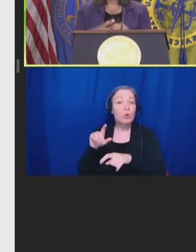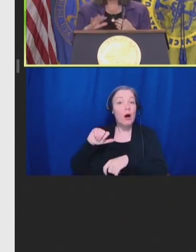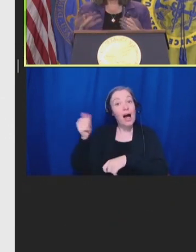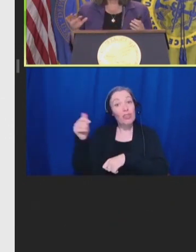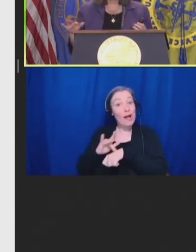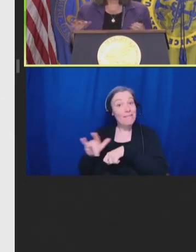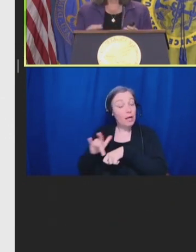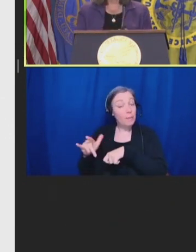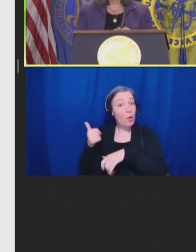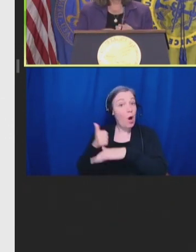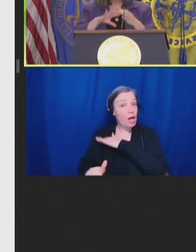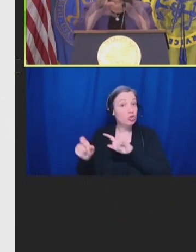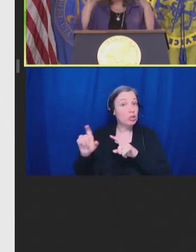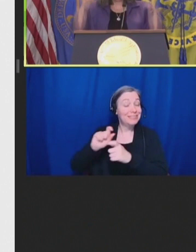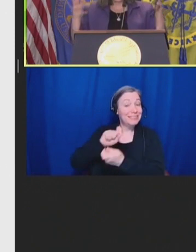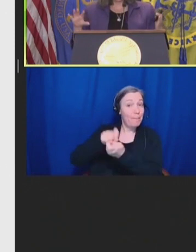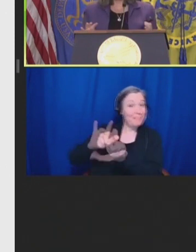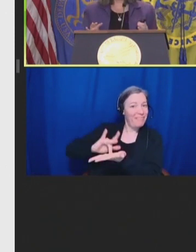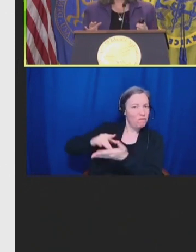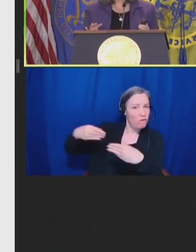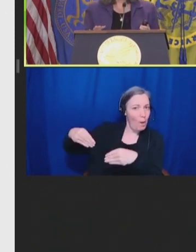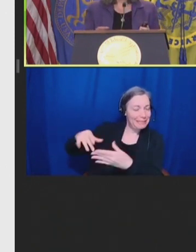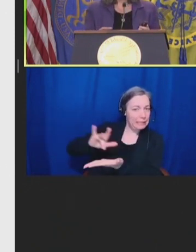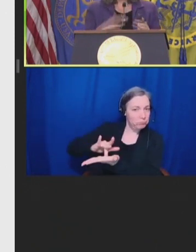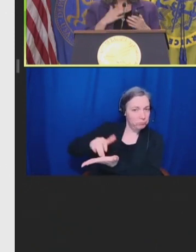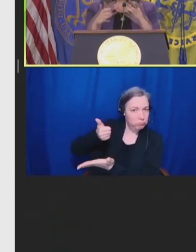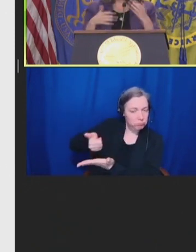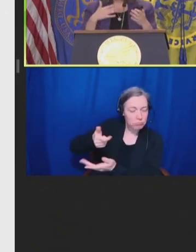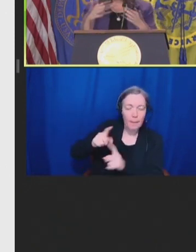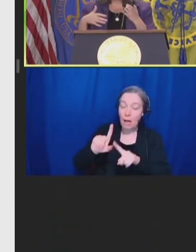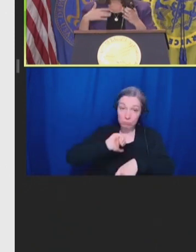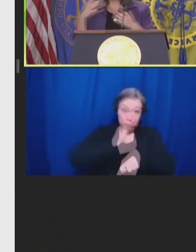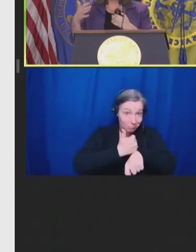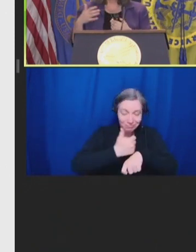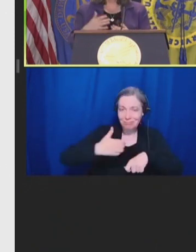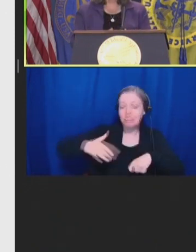certain pharmacies. Not everything is in place yet. It's all being put into place,